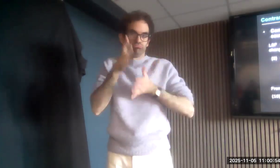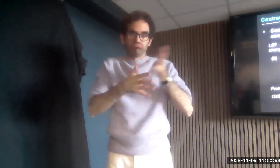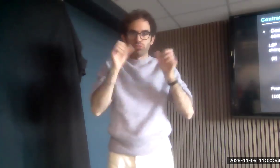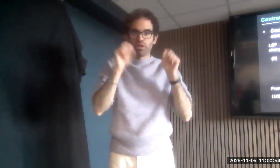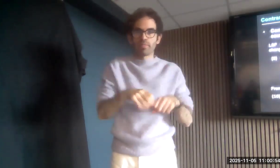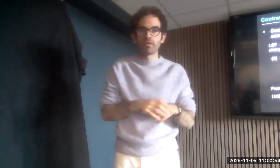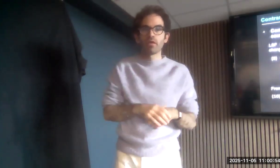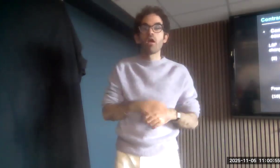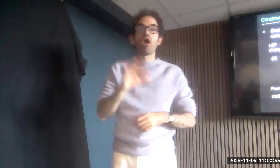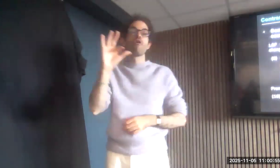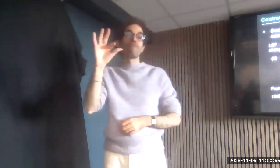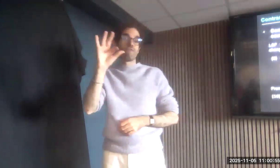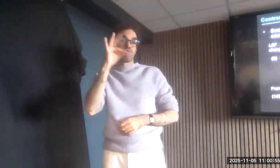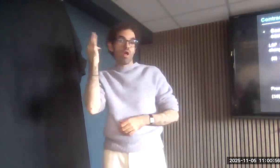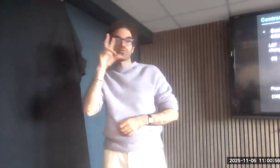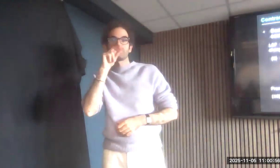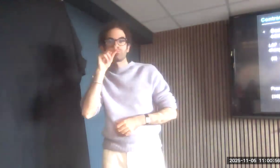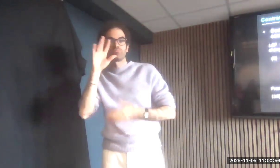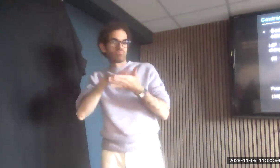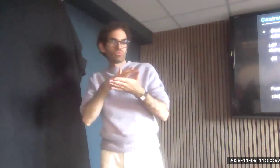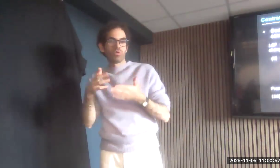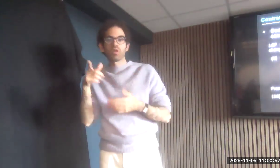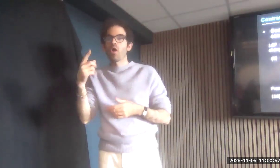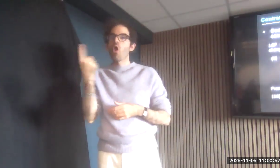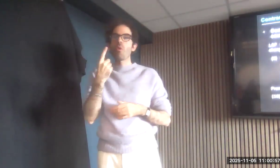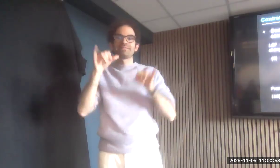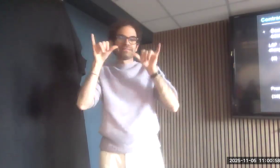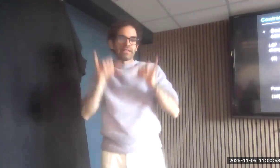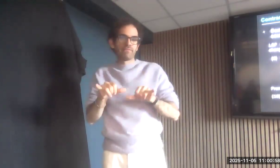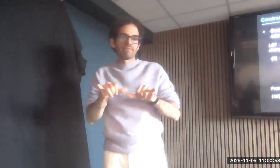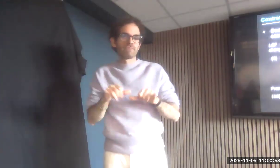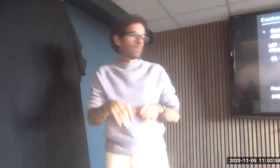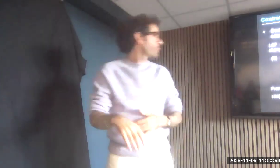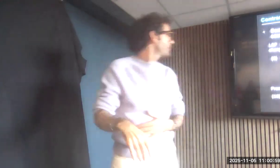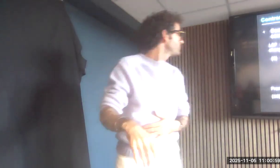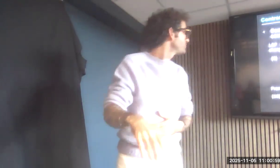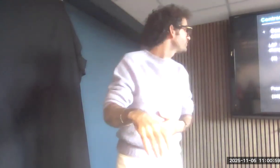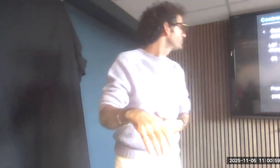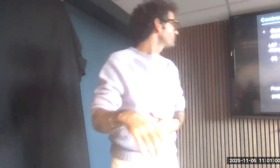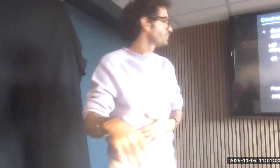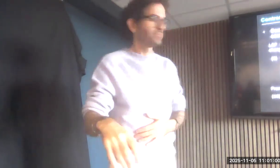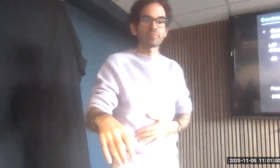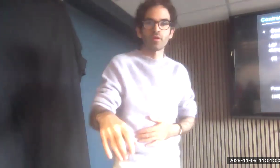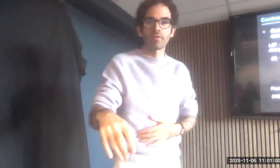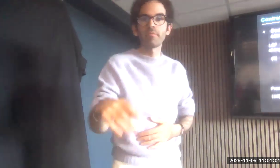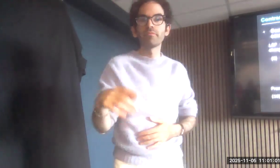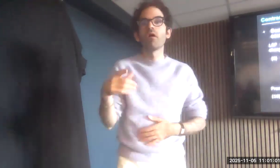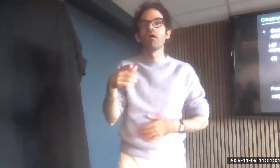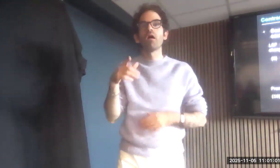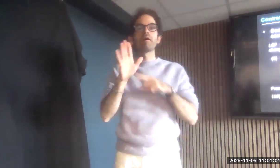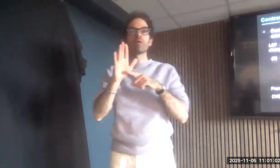and dynamic. But in spoken French, we only have DONNER as a stative.